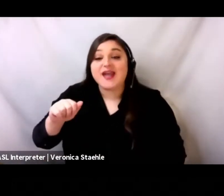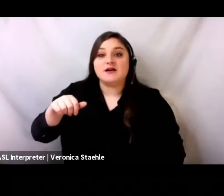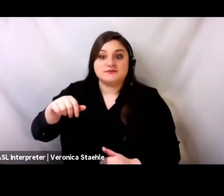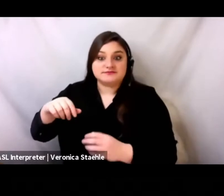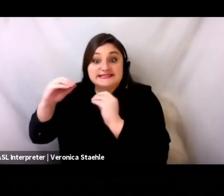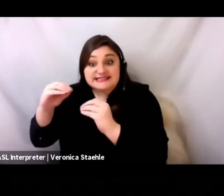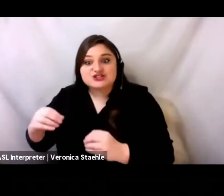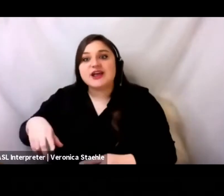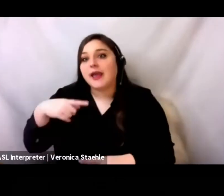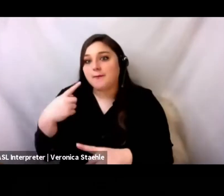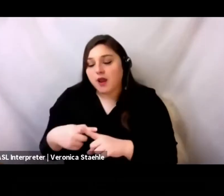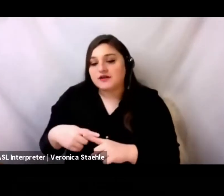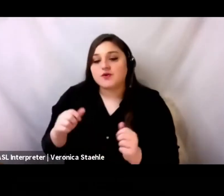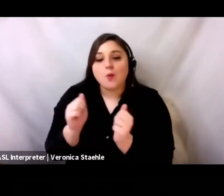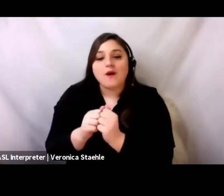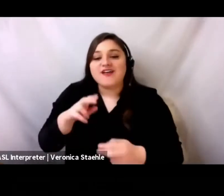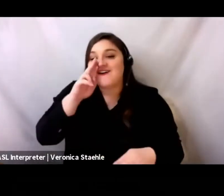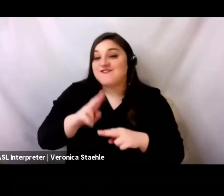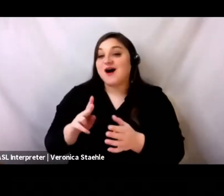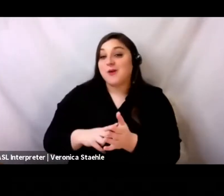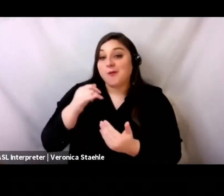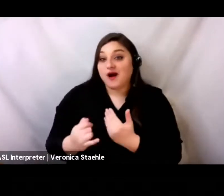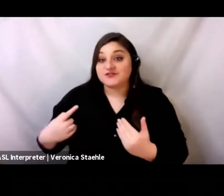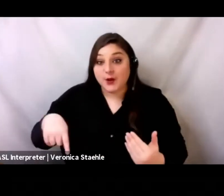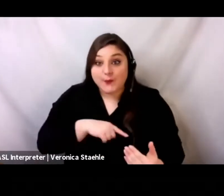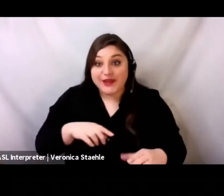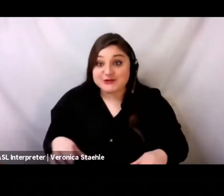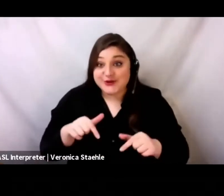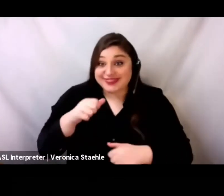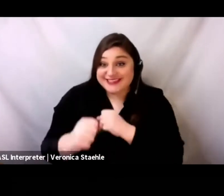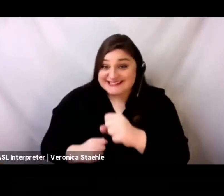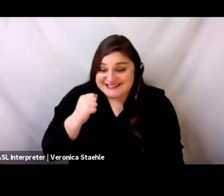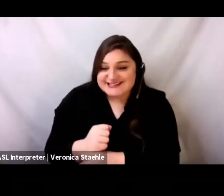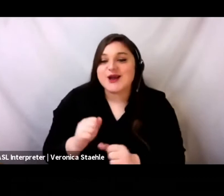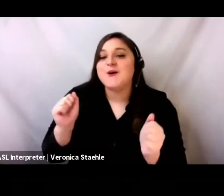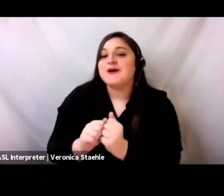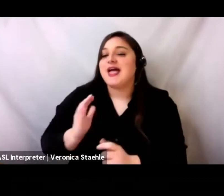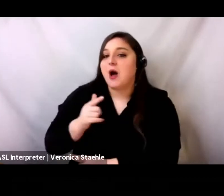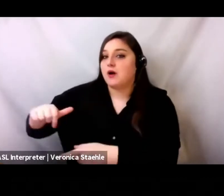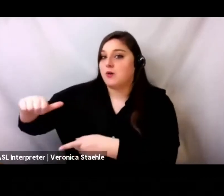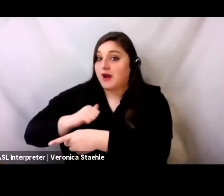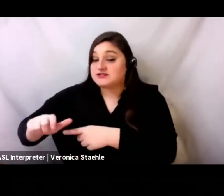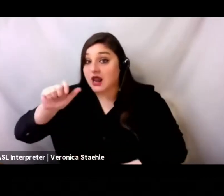But a fun project that we have done this year under the Practice Lab has been ROTATIONS, which